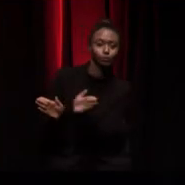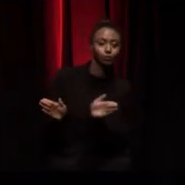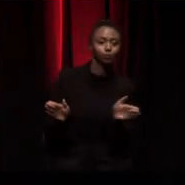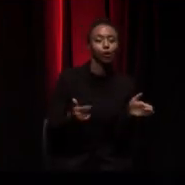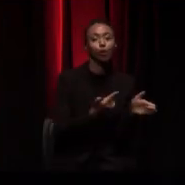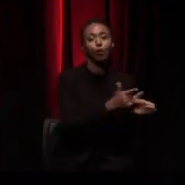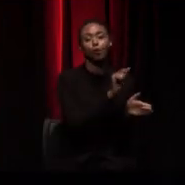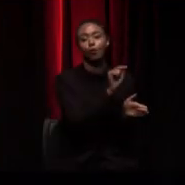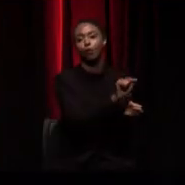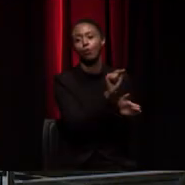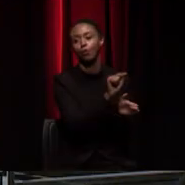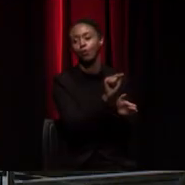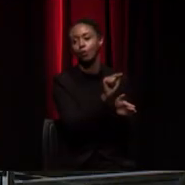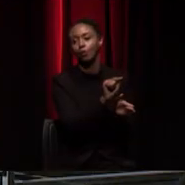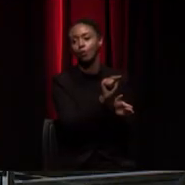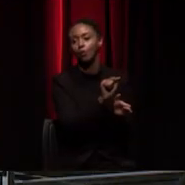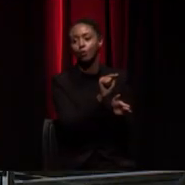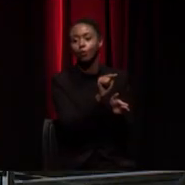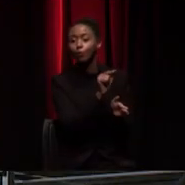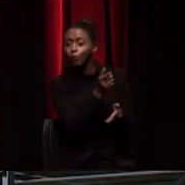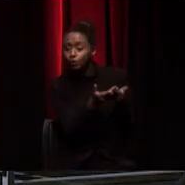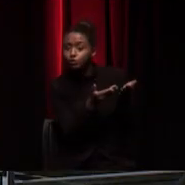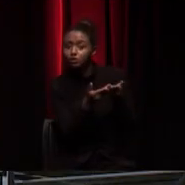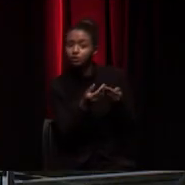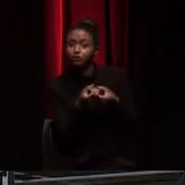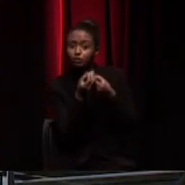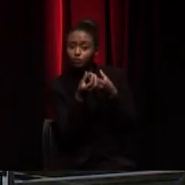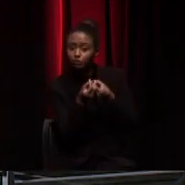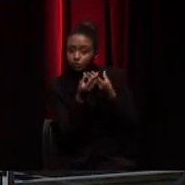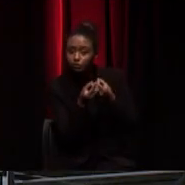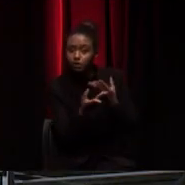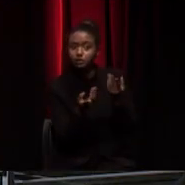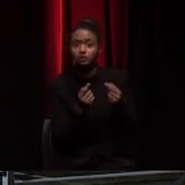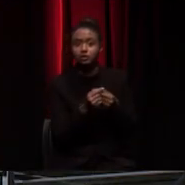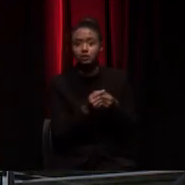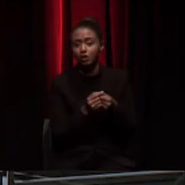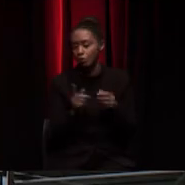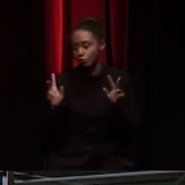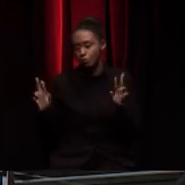for information services.